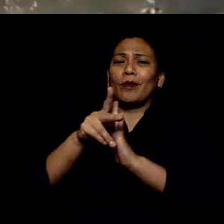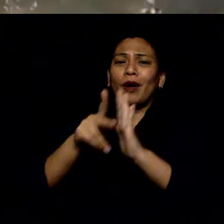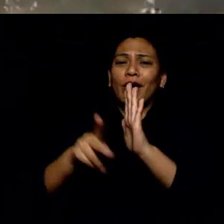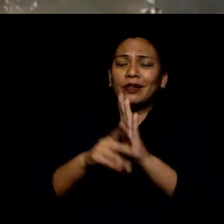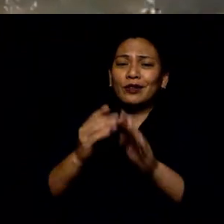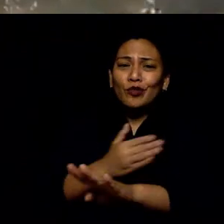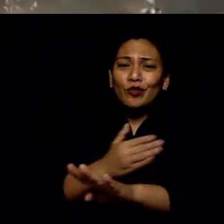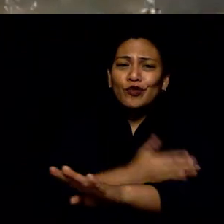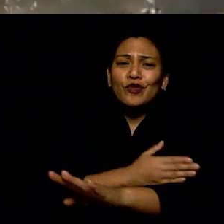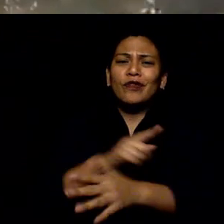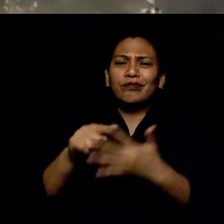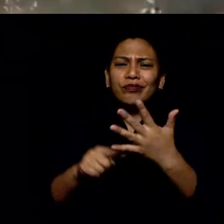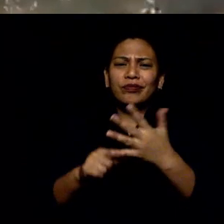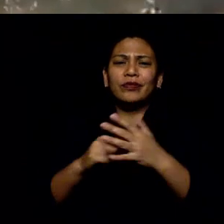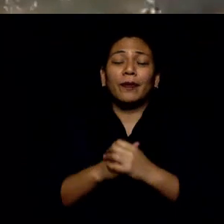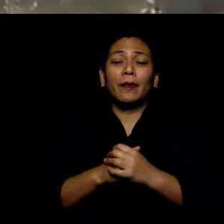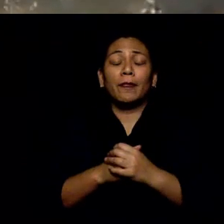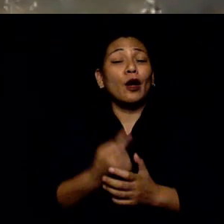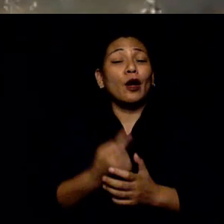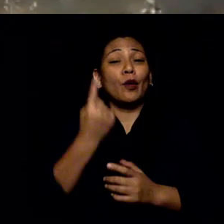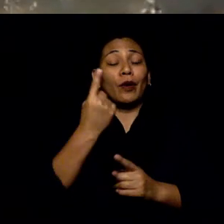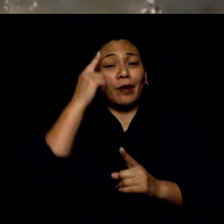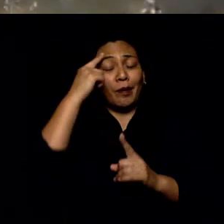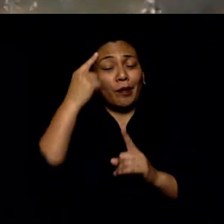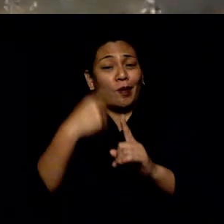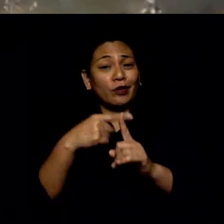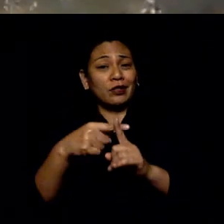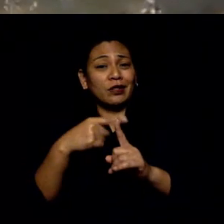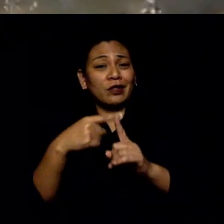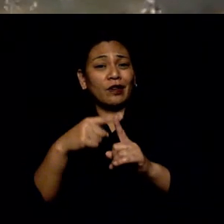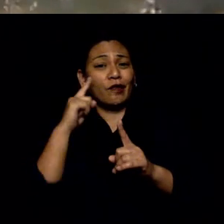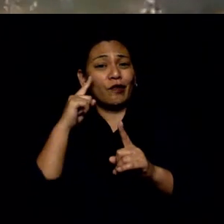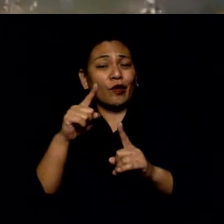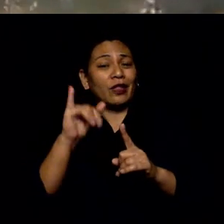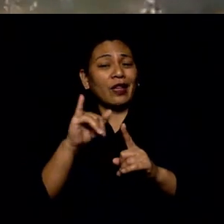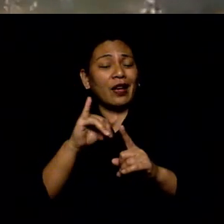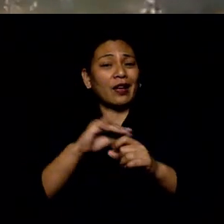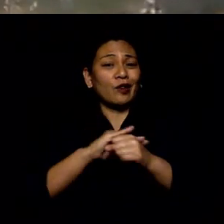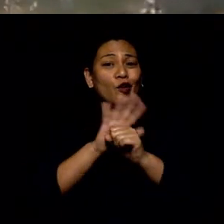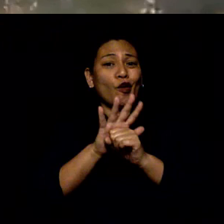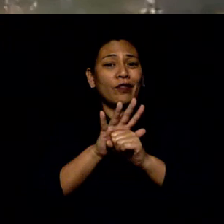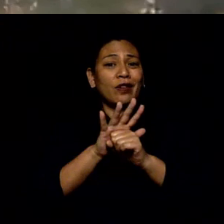And I think one silver lining of the coat pandemic is it has opened